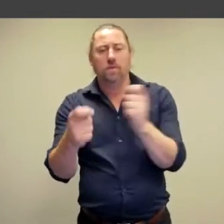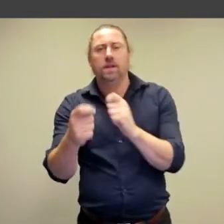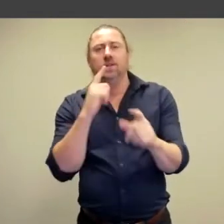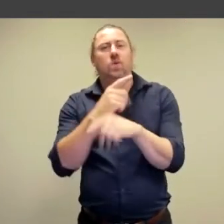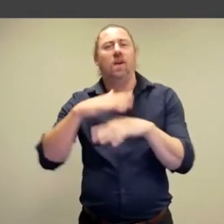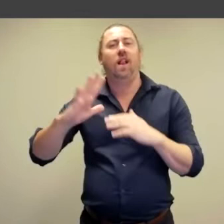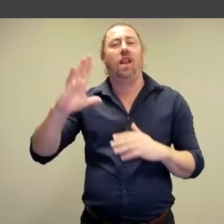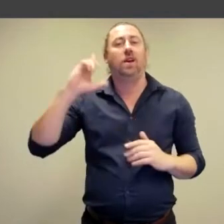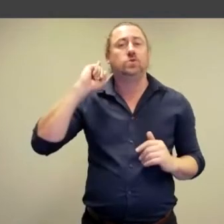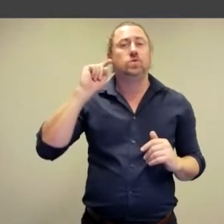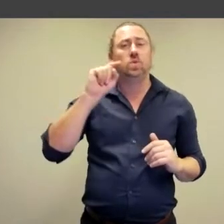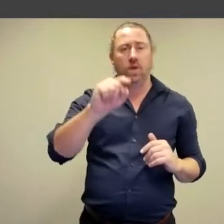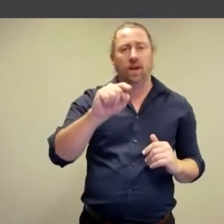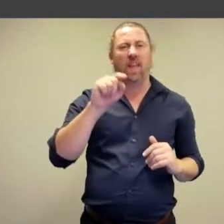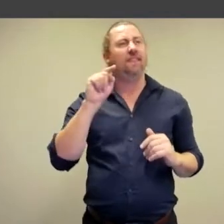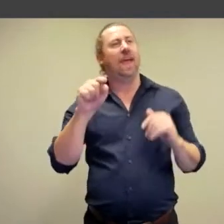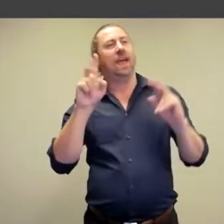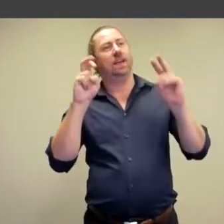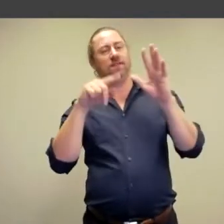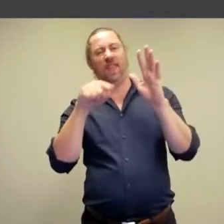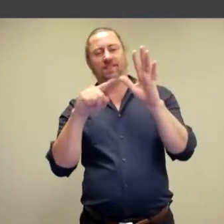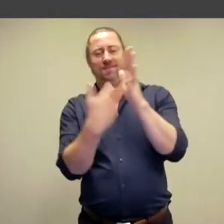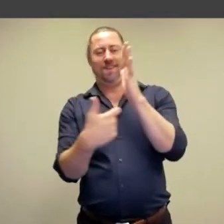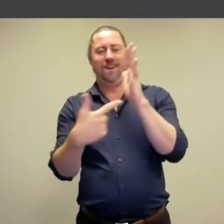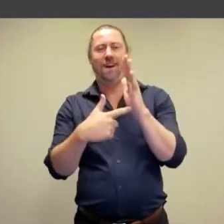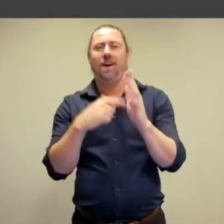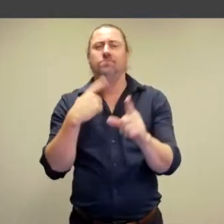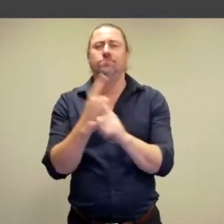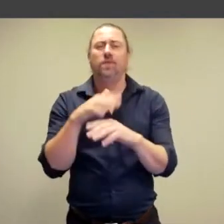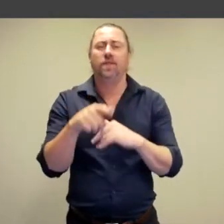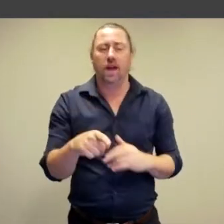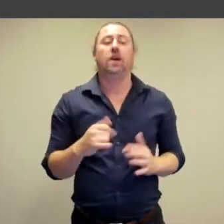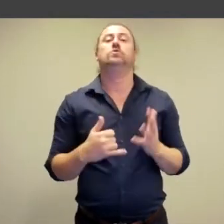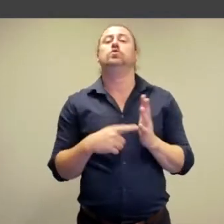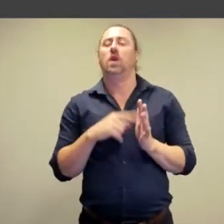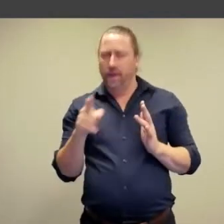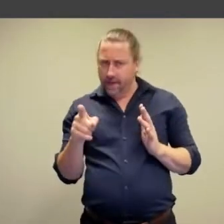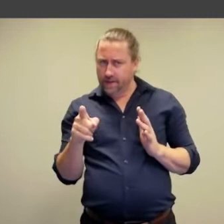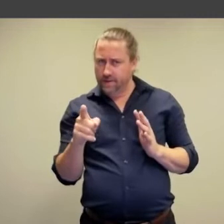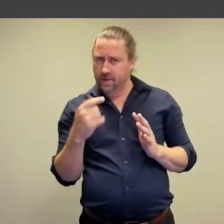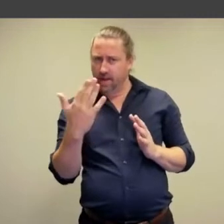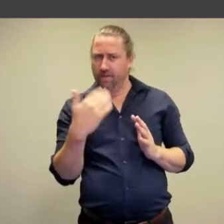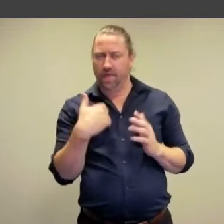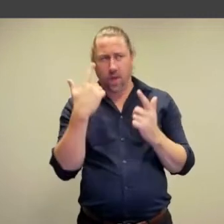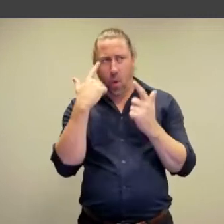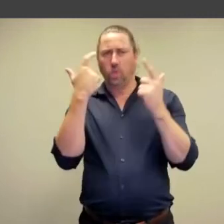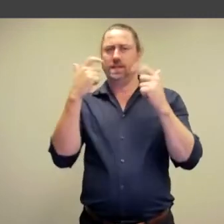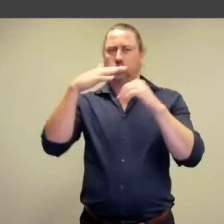in the That's Art talk and so here, he is